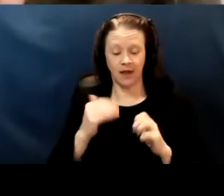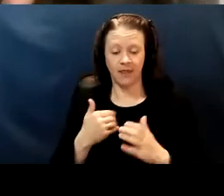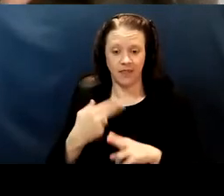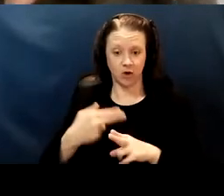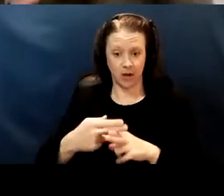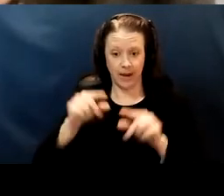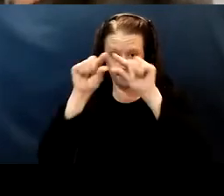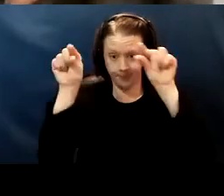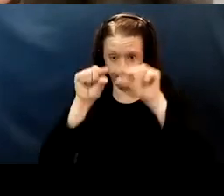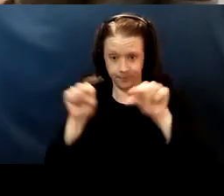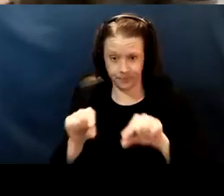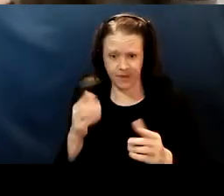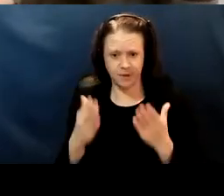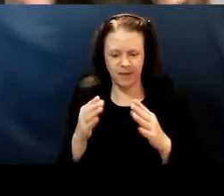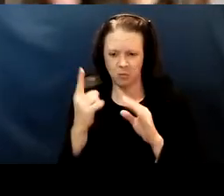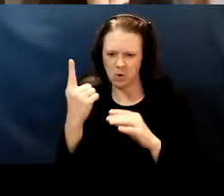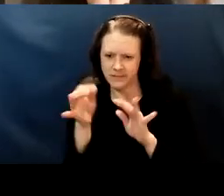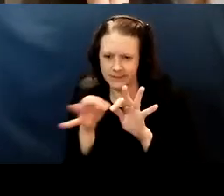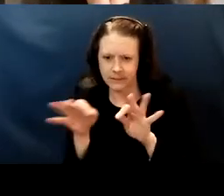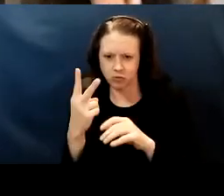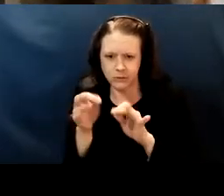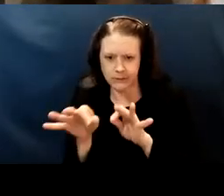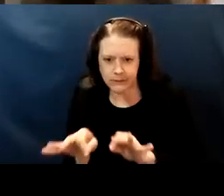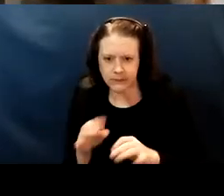couple -- maybe a sentence or two about them. So that way people